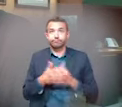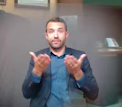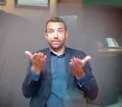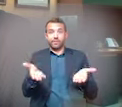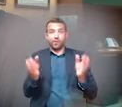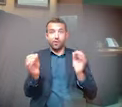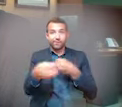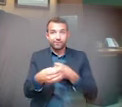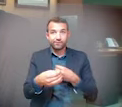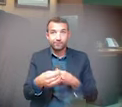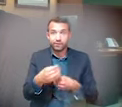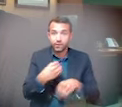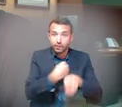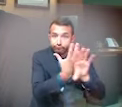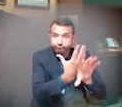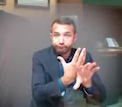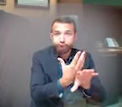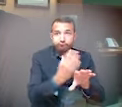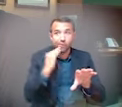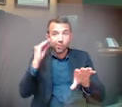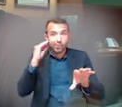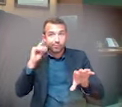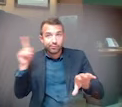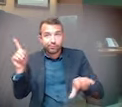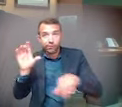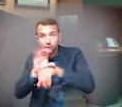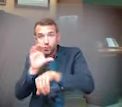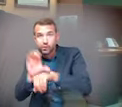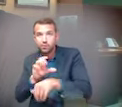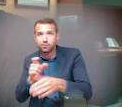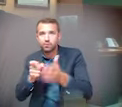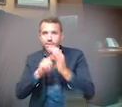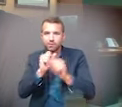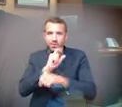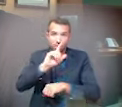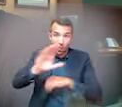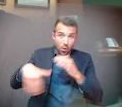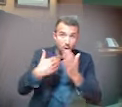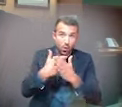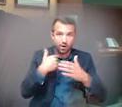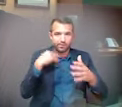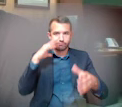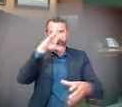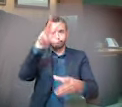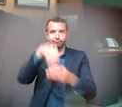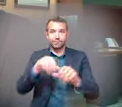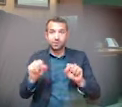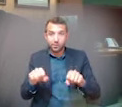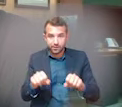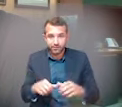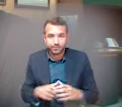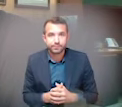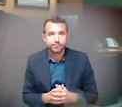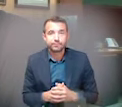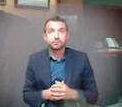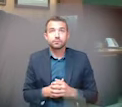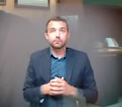and how we're making sure there's a space at the table for everyone, so. Anil: And Smithsonian exemplary in next space.